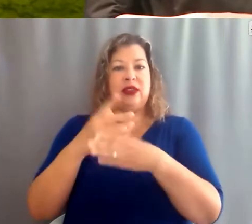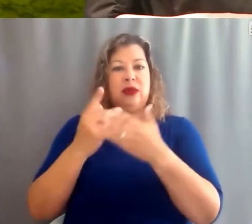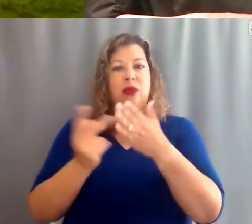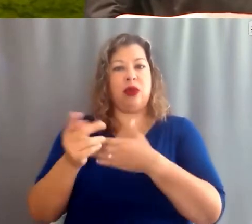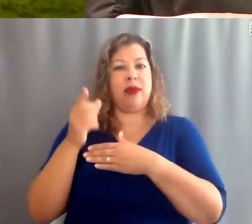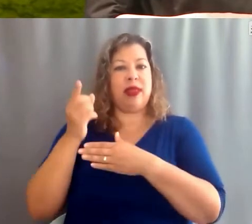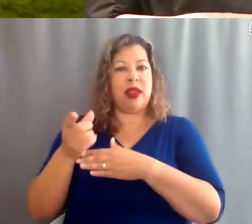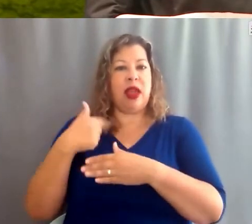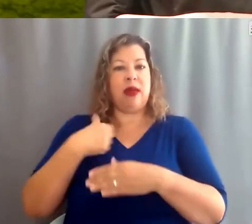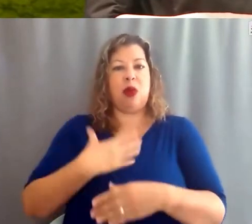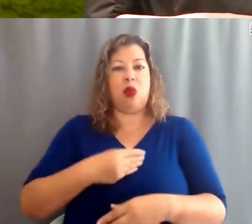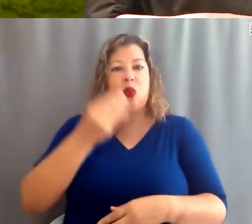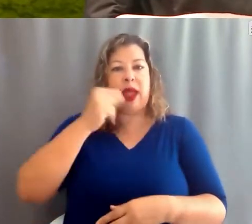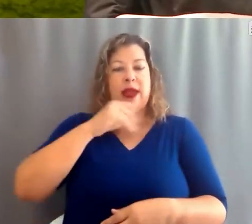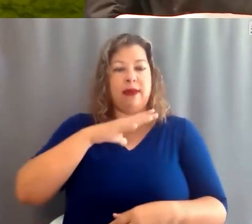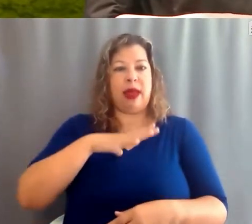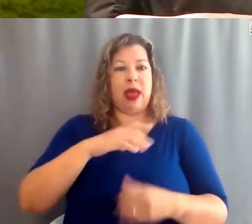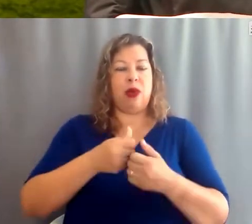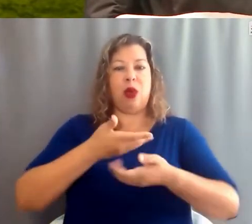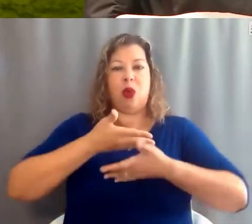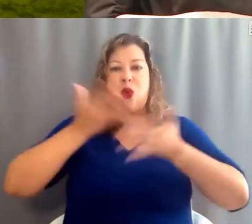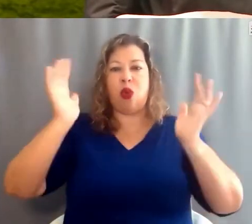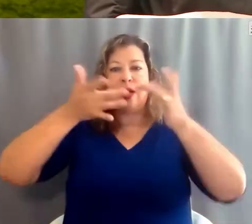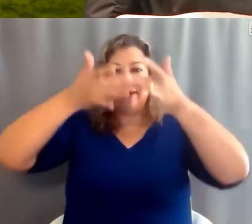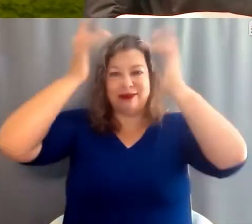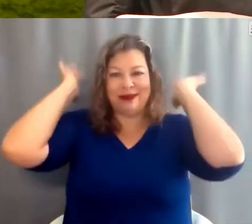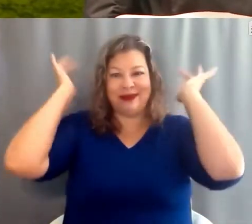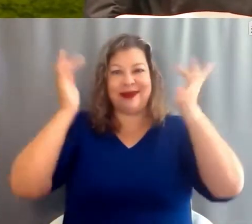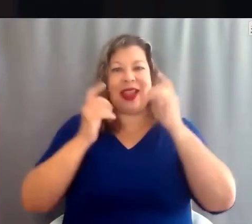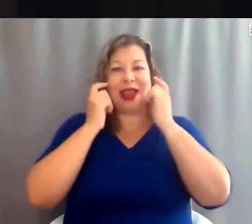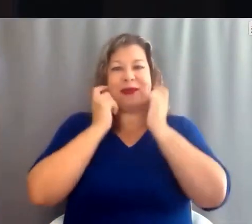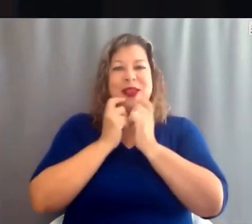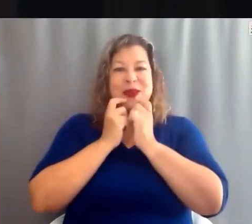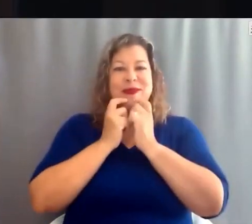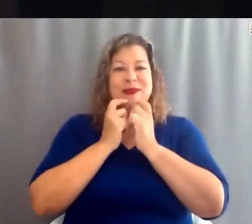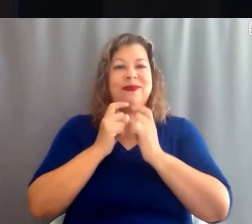I'm a white male with no hair and a beard. And I'm super excited to be here.